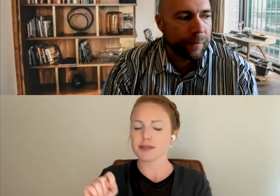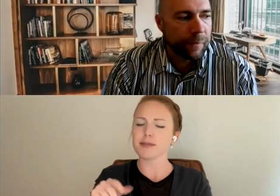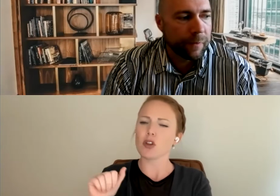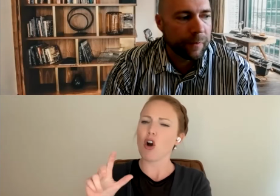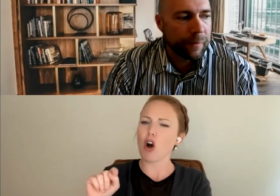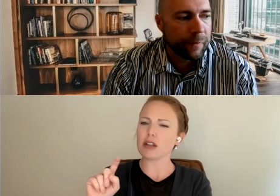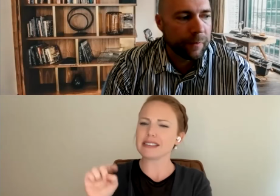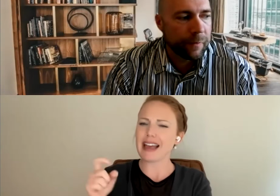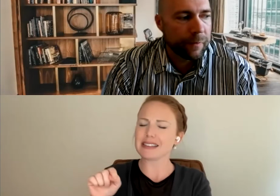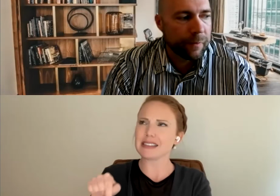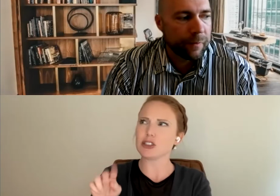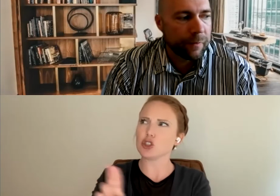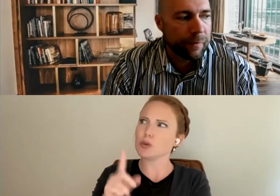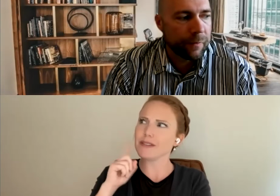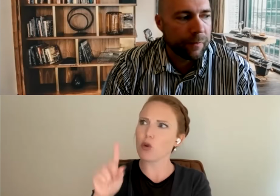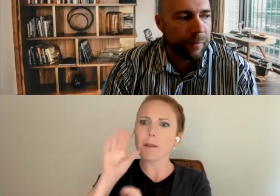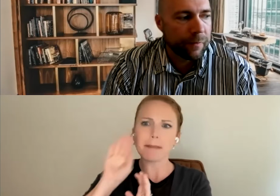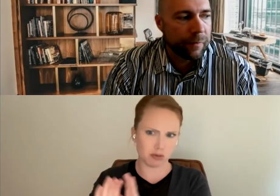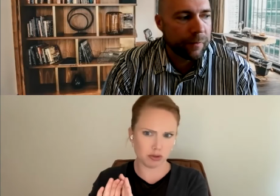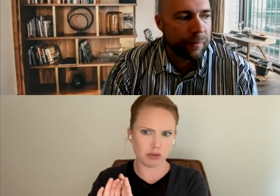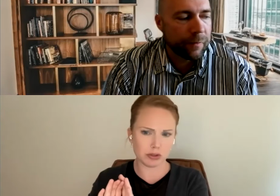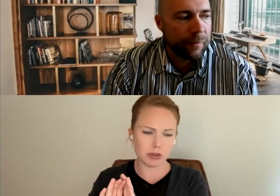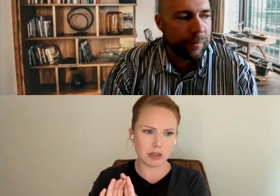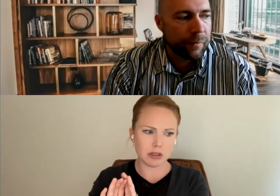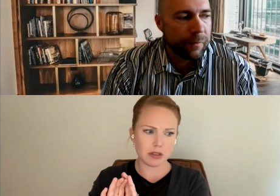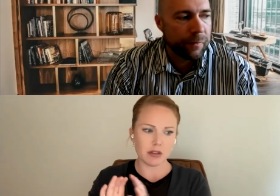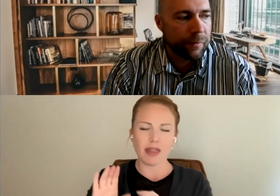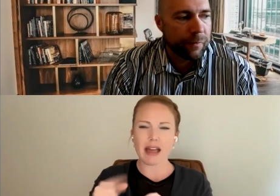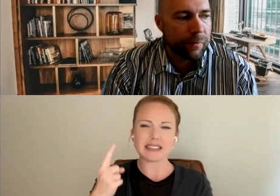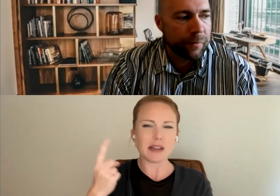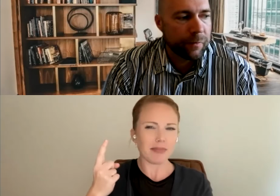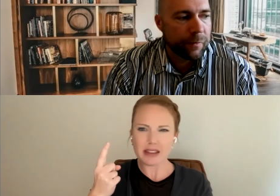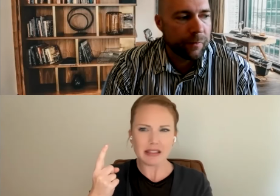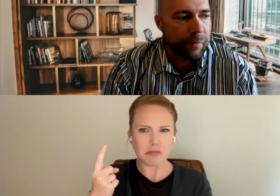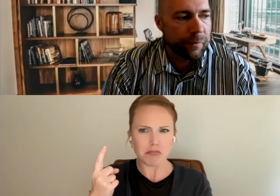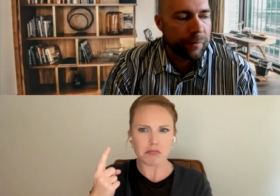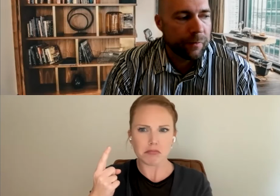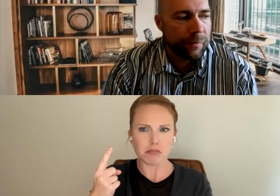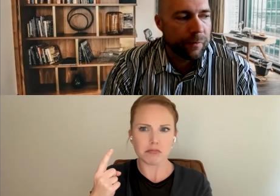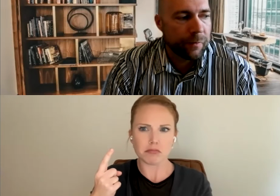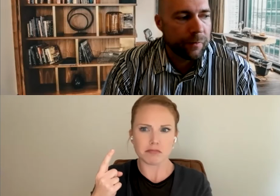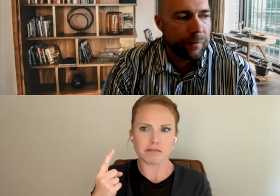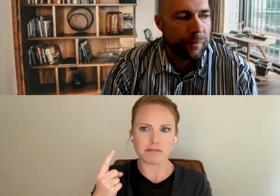it which is you know used for images, right? So that's something that can't be perceived